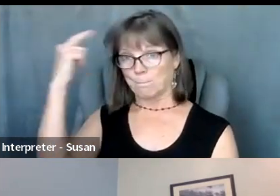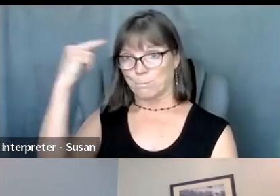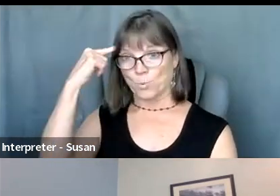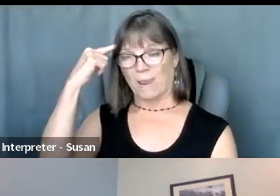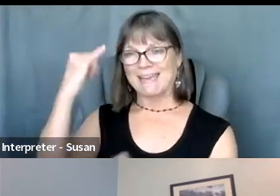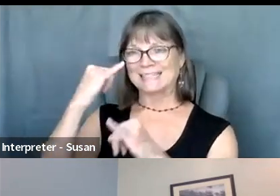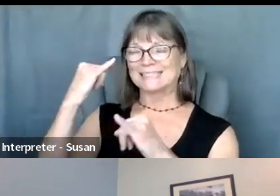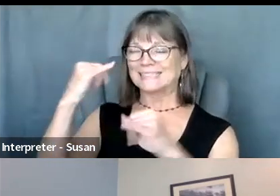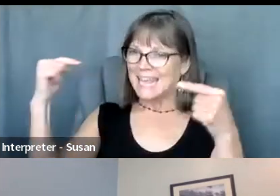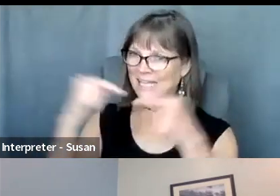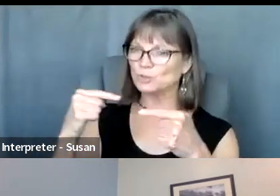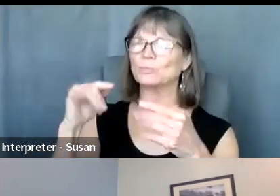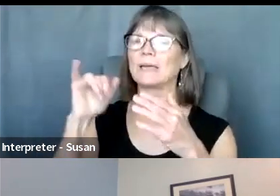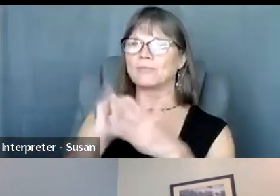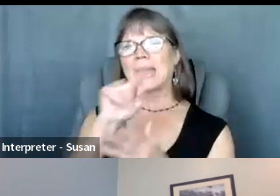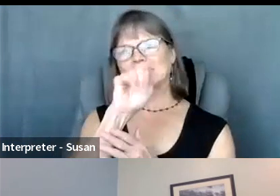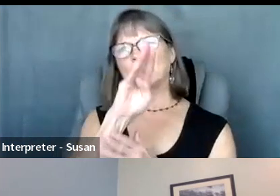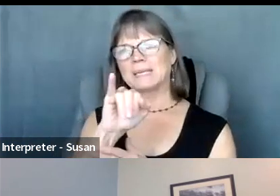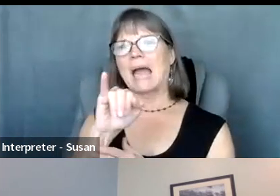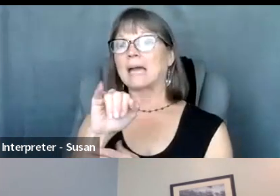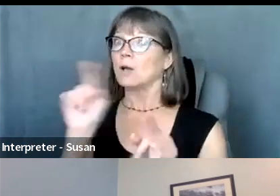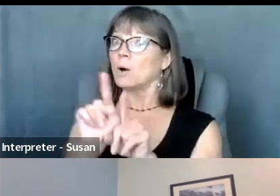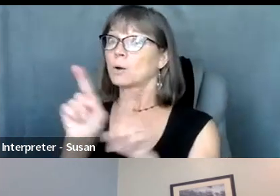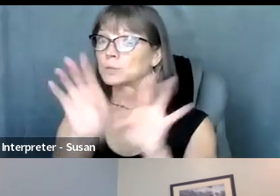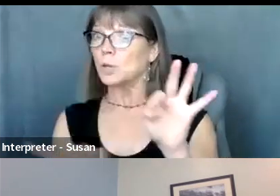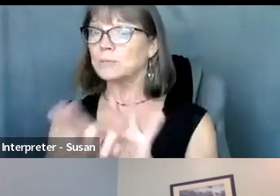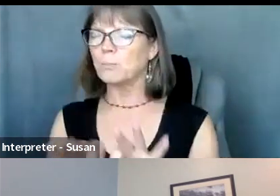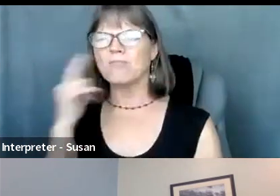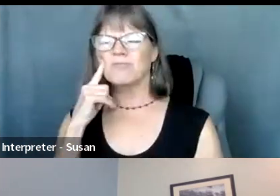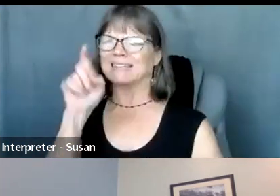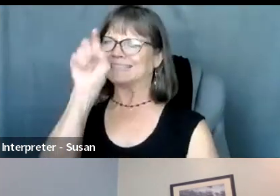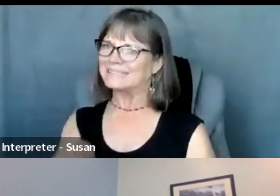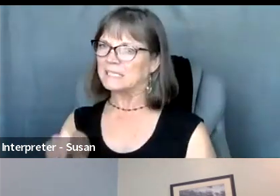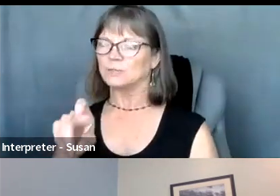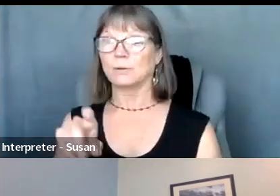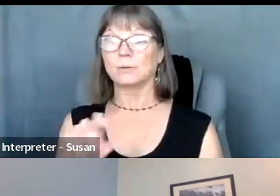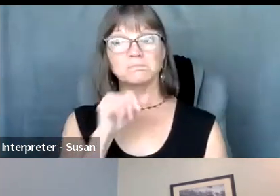Charles Rousseau (he/him): matters. Think of that as essential. It's not in the acronym.